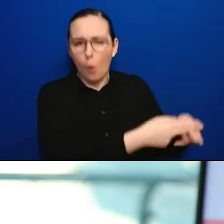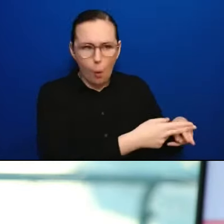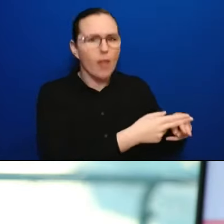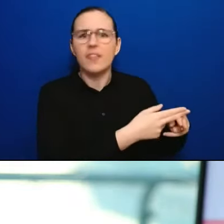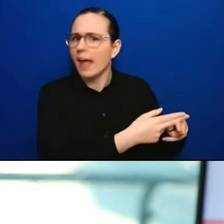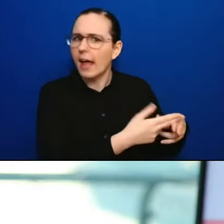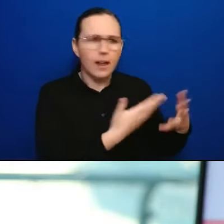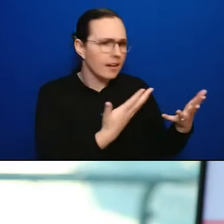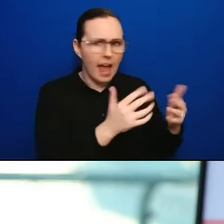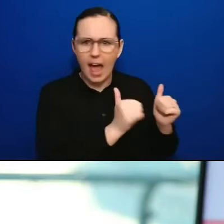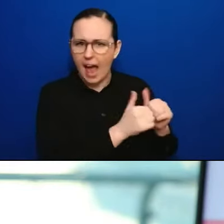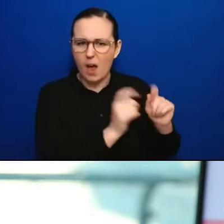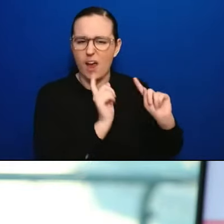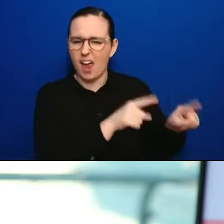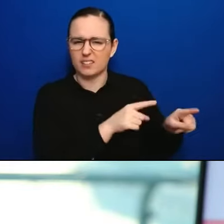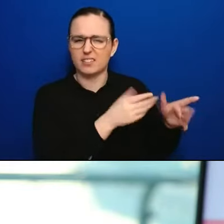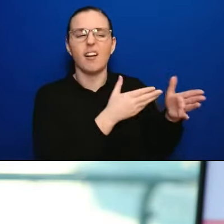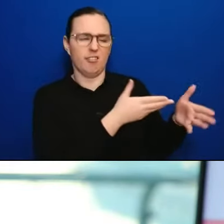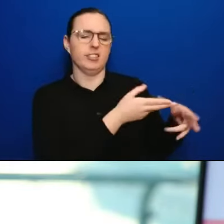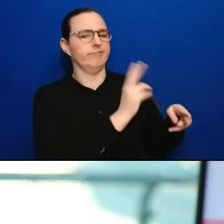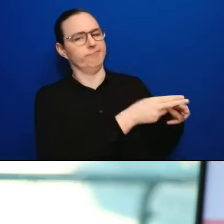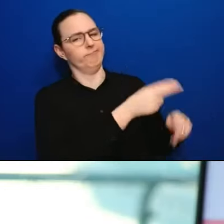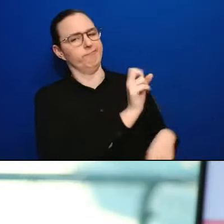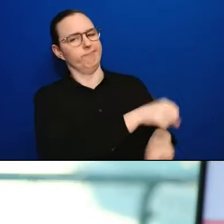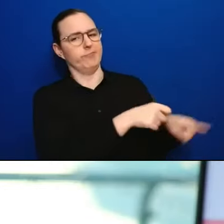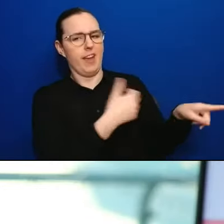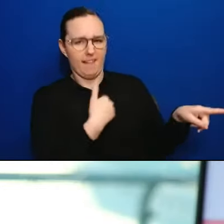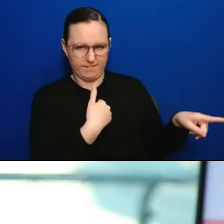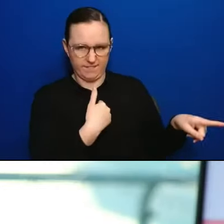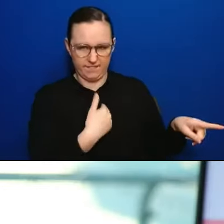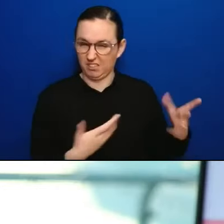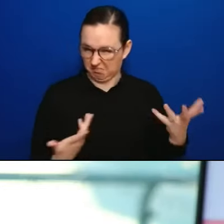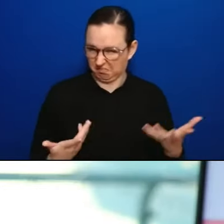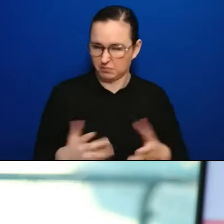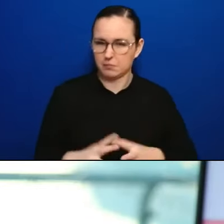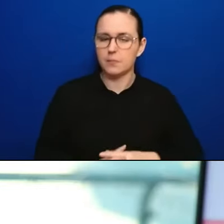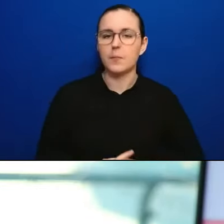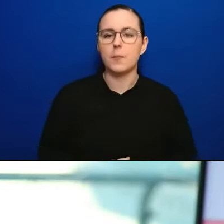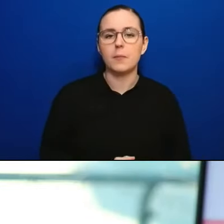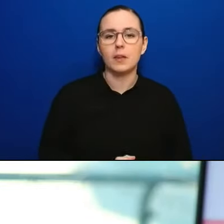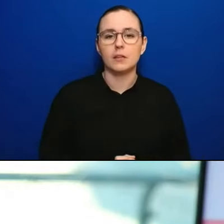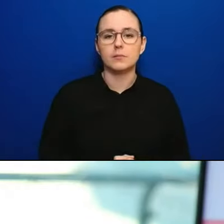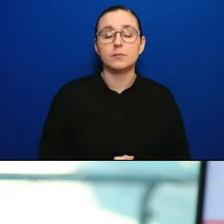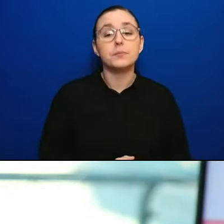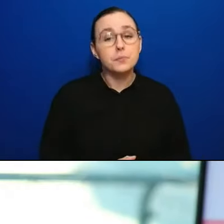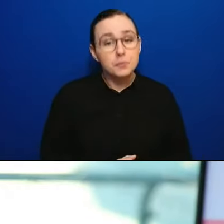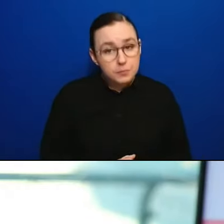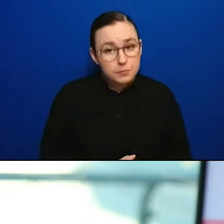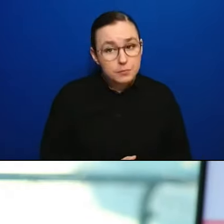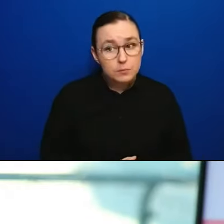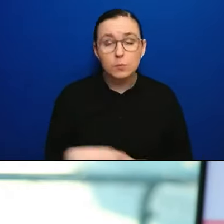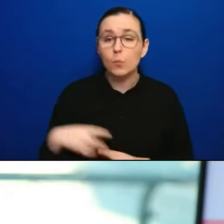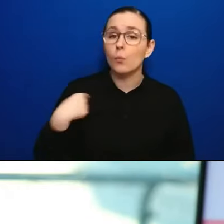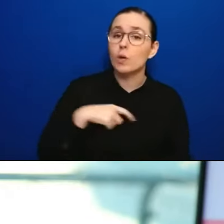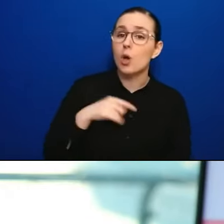when there's transmission within the facility and whether an outbreak has been declared